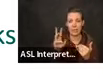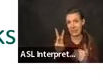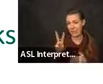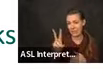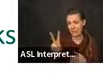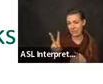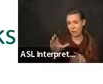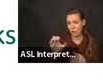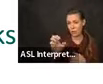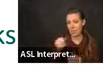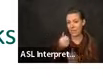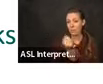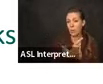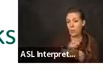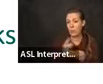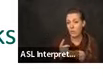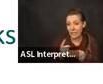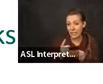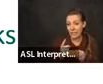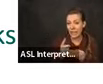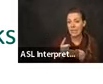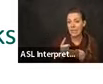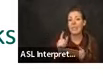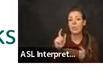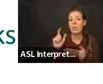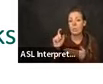We would need to have transmission less